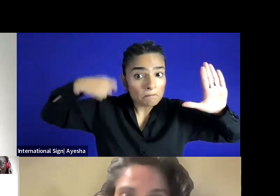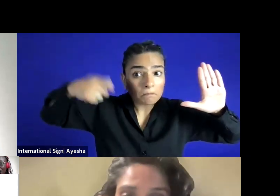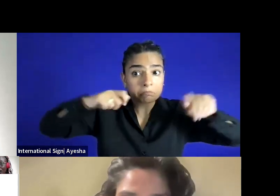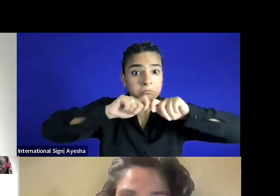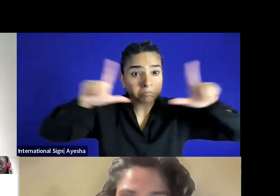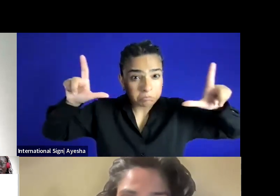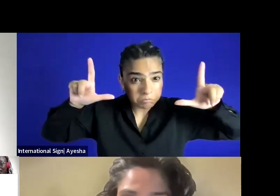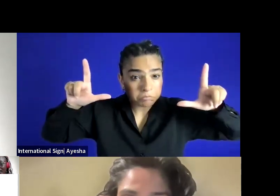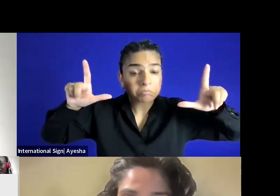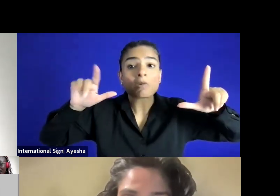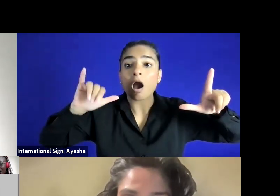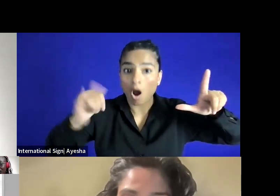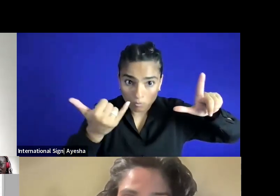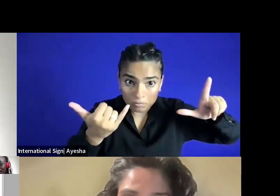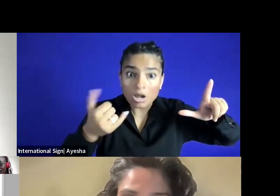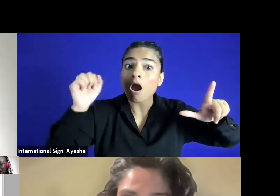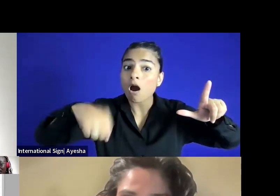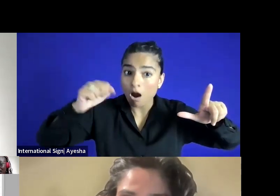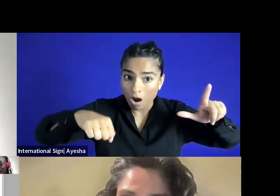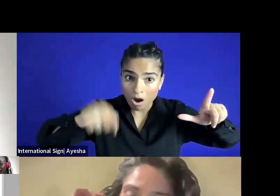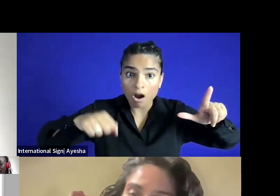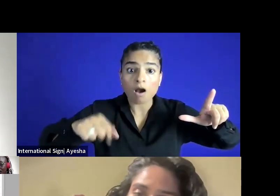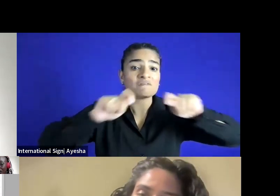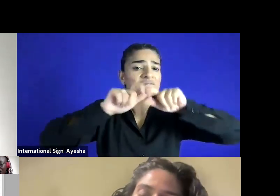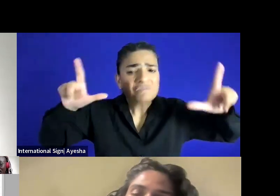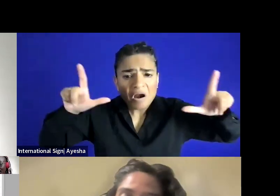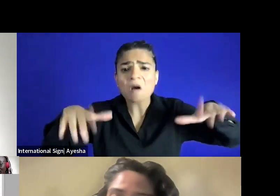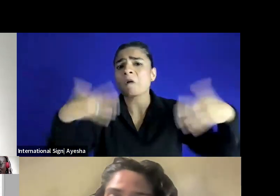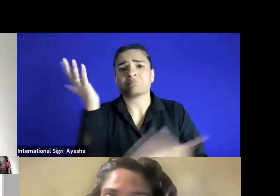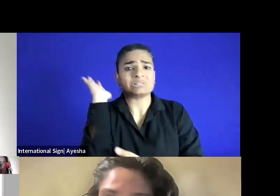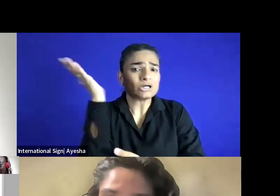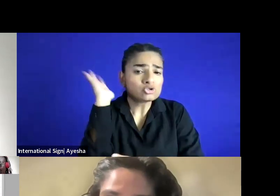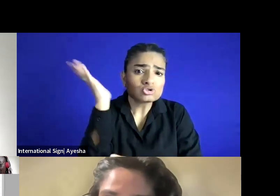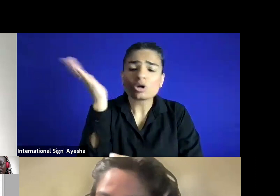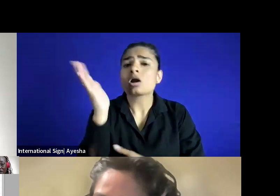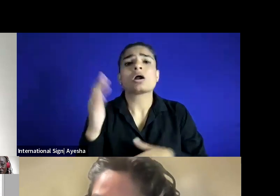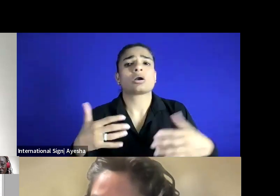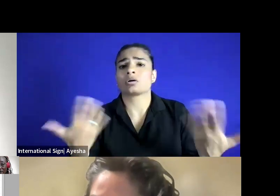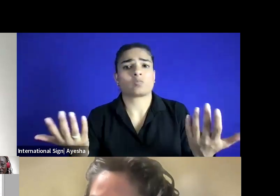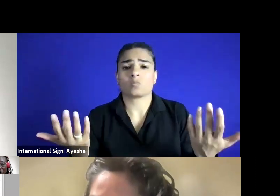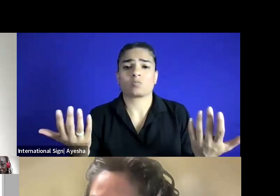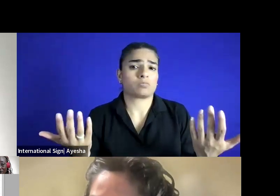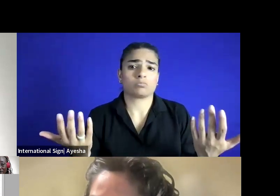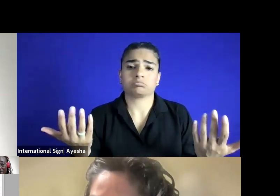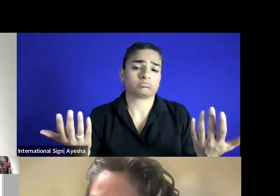or let's say this session is the format of this session is hybrid, because that is also a key component